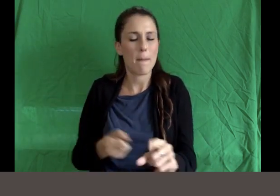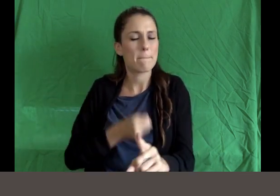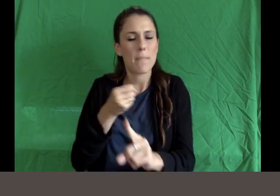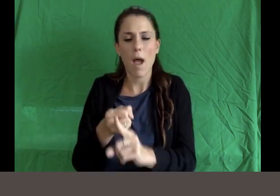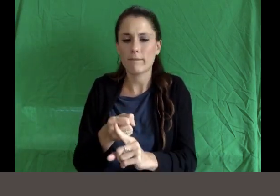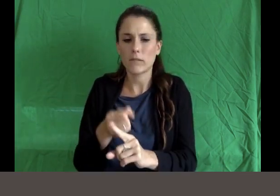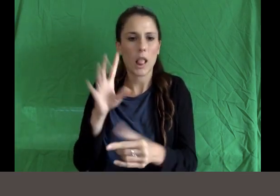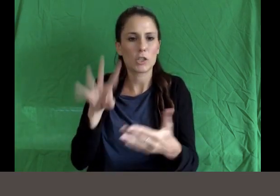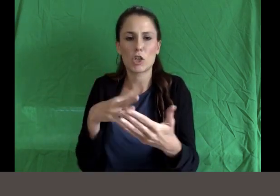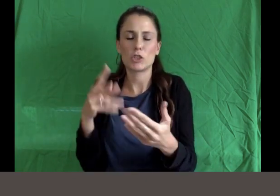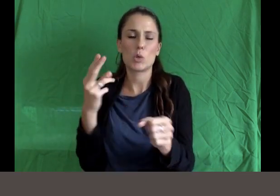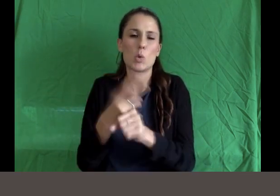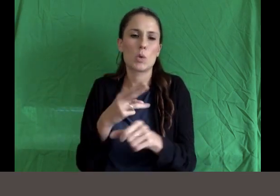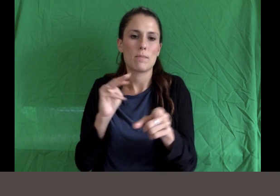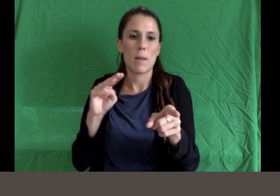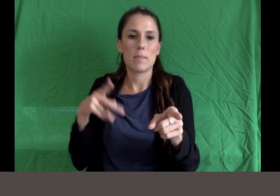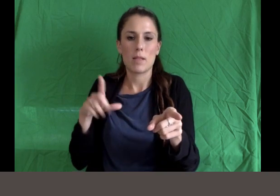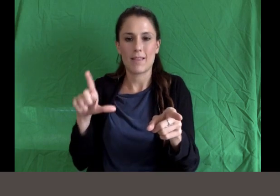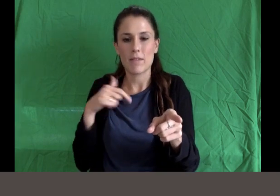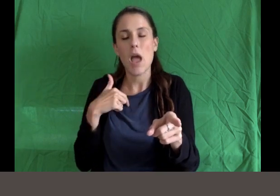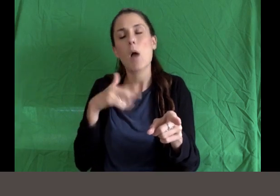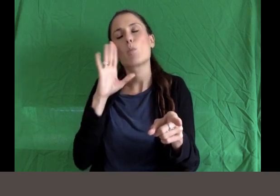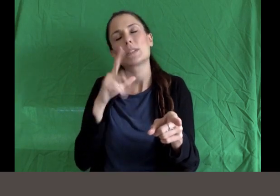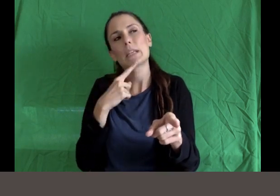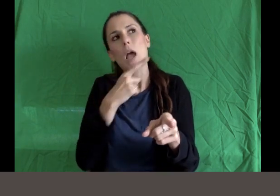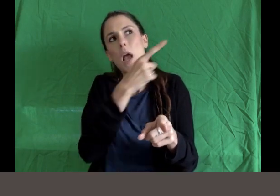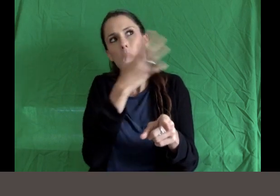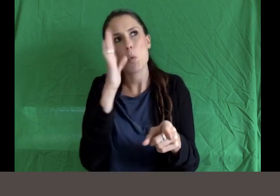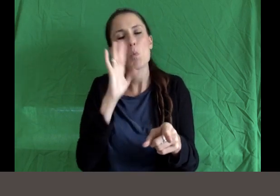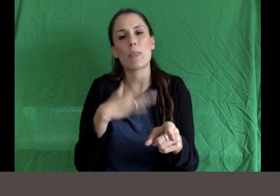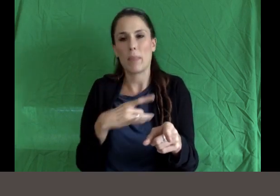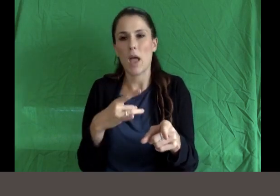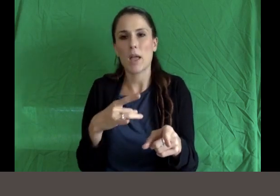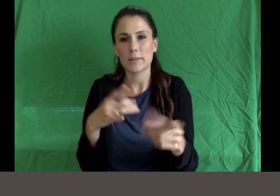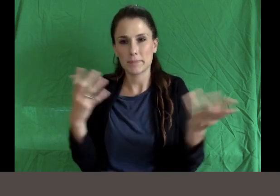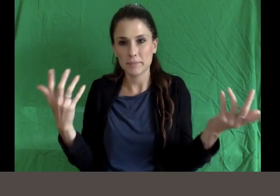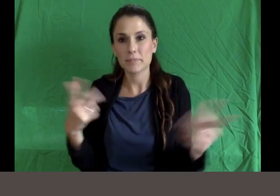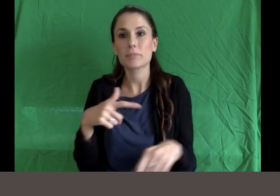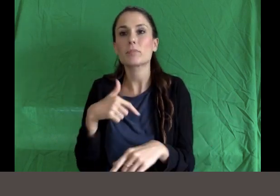this episode of PyGotham TV i've had a blast talking about Matplotlib talking about visual